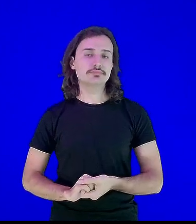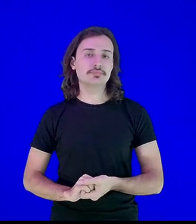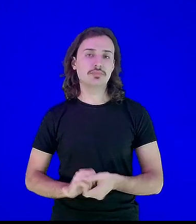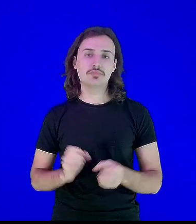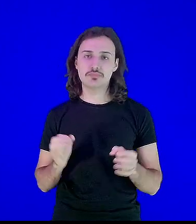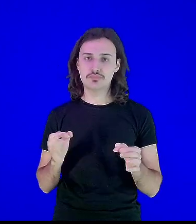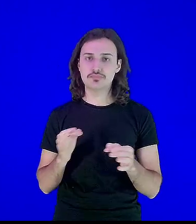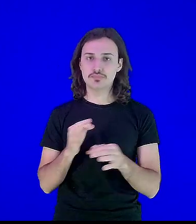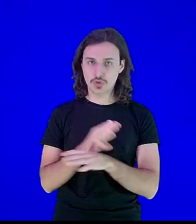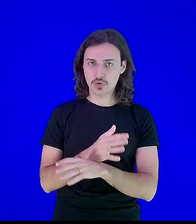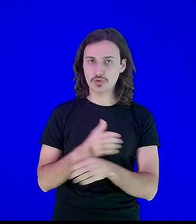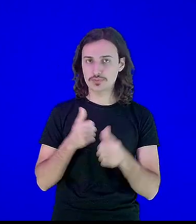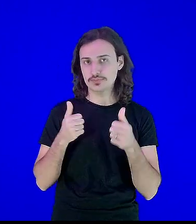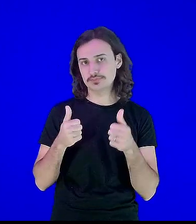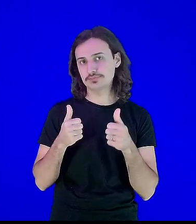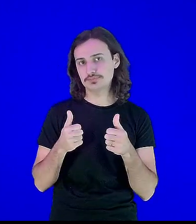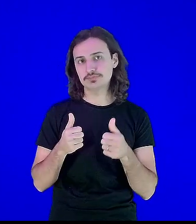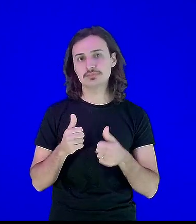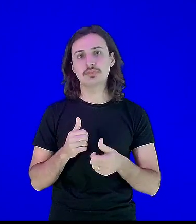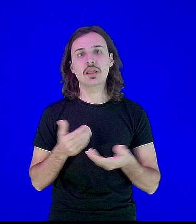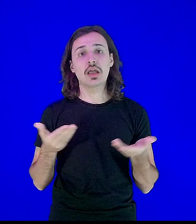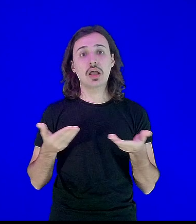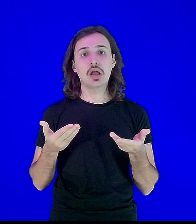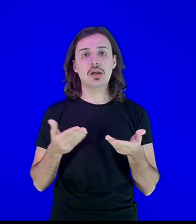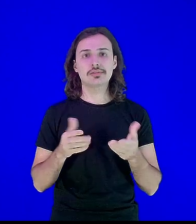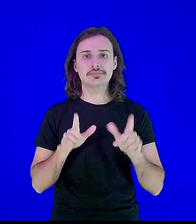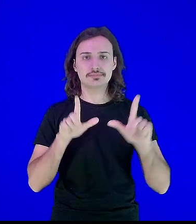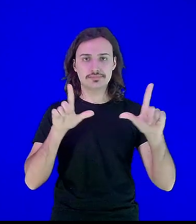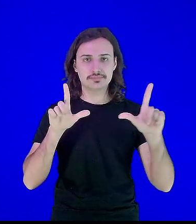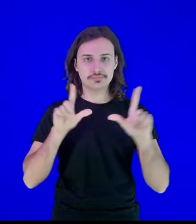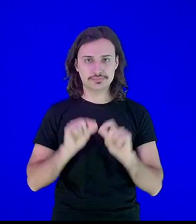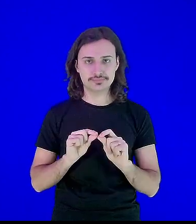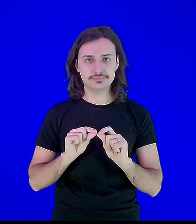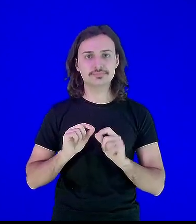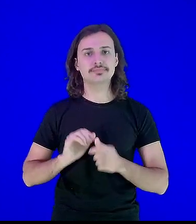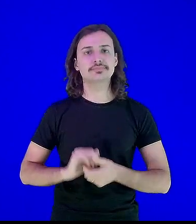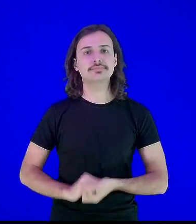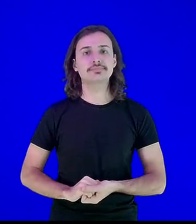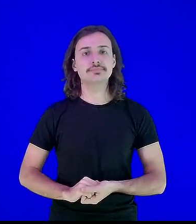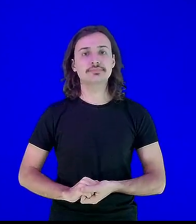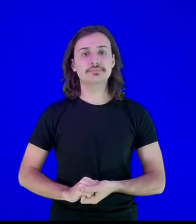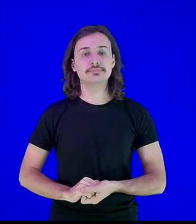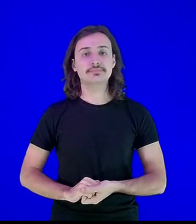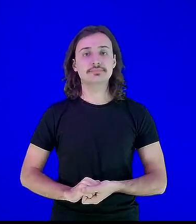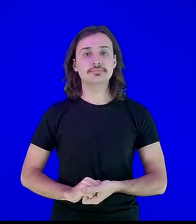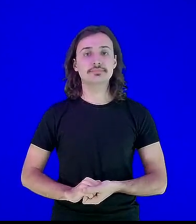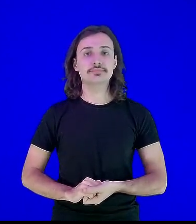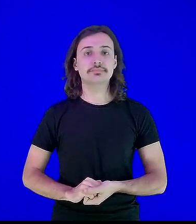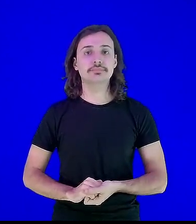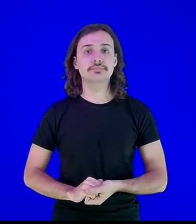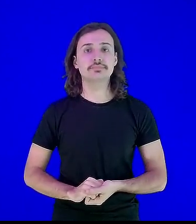I'm going to stop sharing my screen now, the reasoning